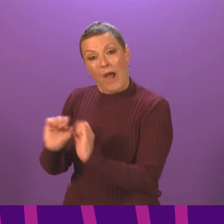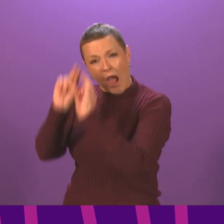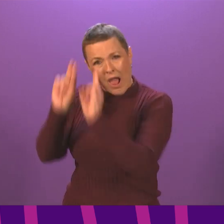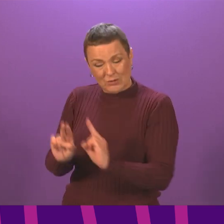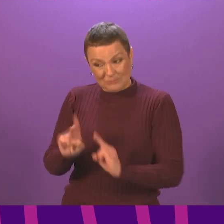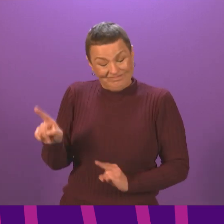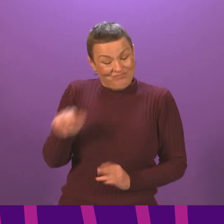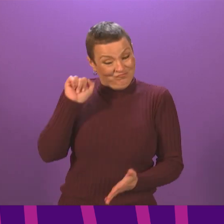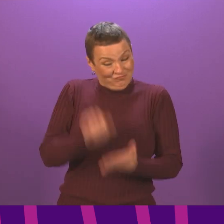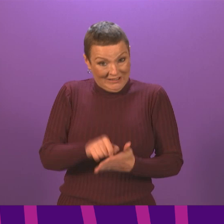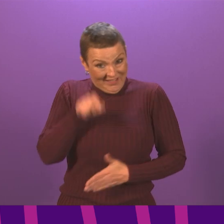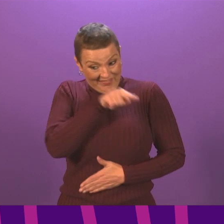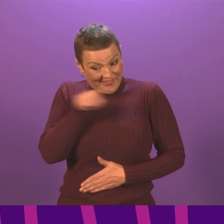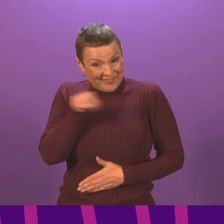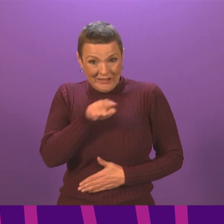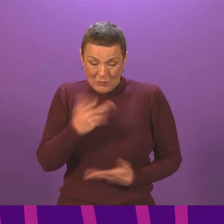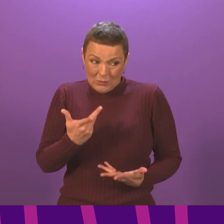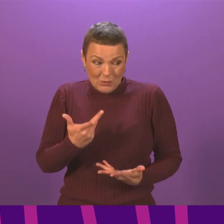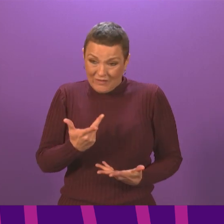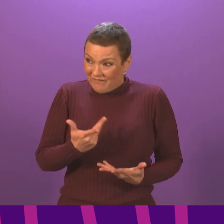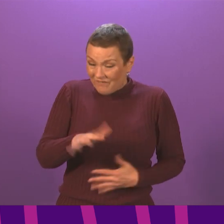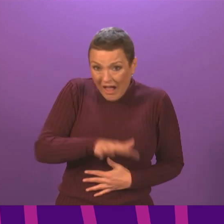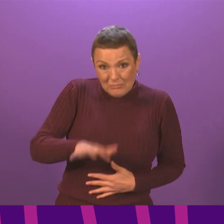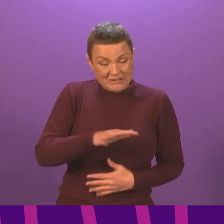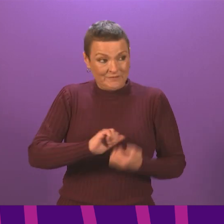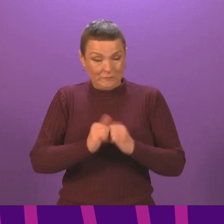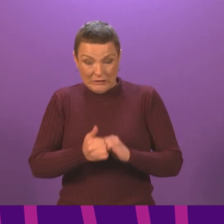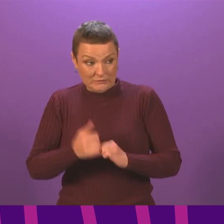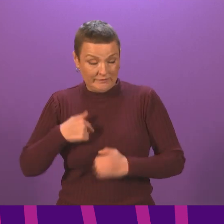and emotional issues that arise for relatives and friends, especially at this time of year,